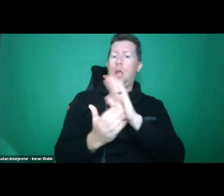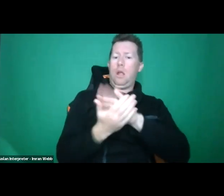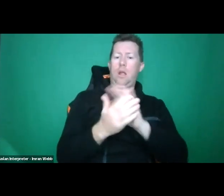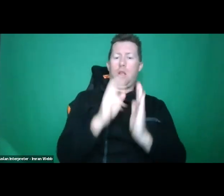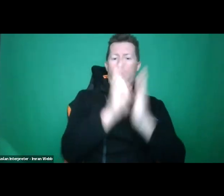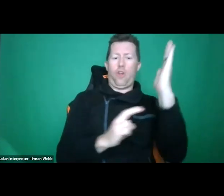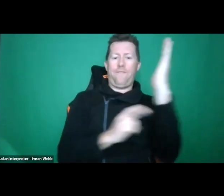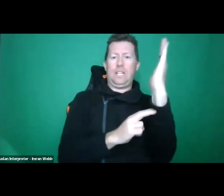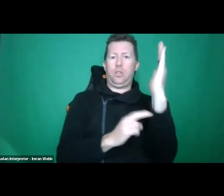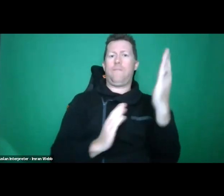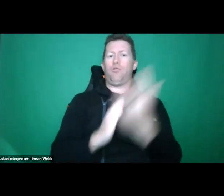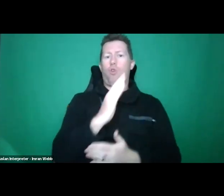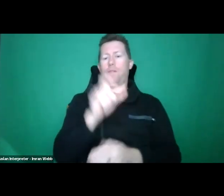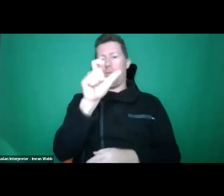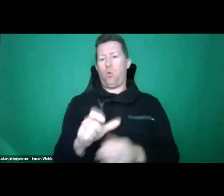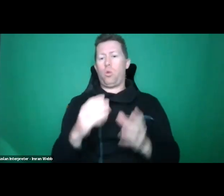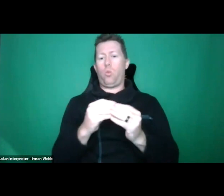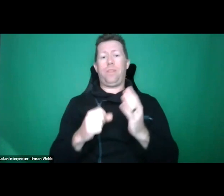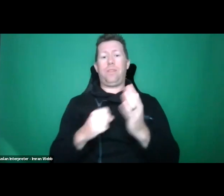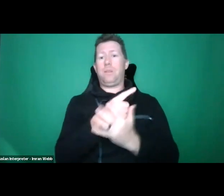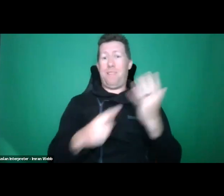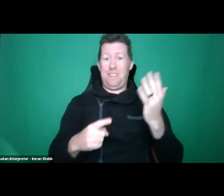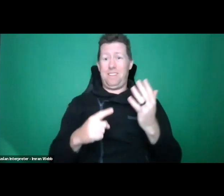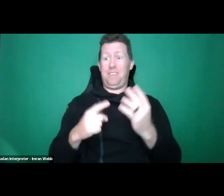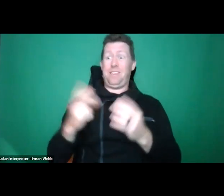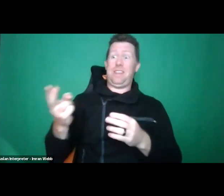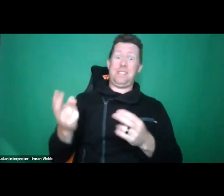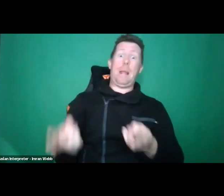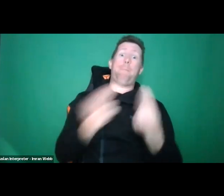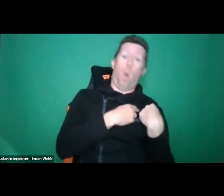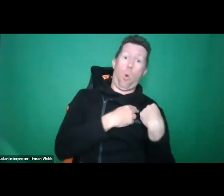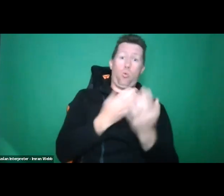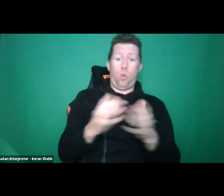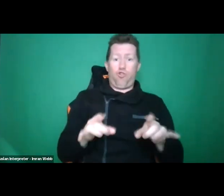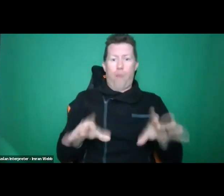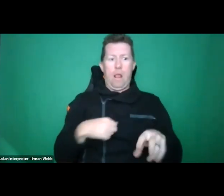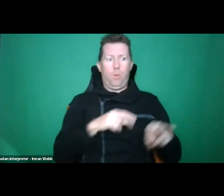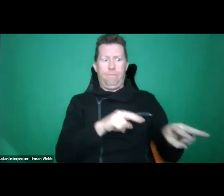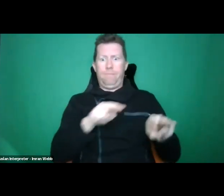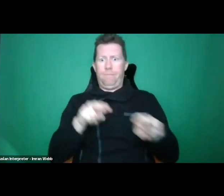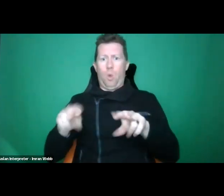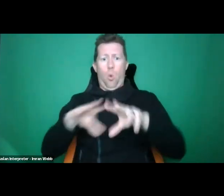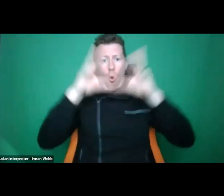of Persons with Disabilities, the benefit